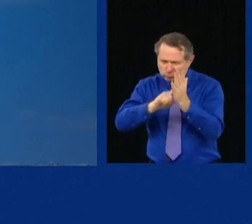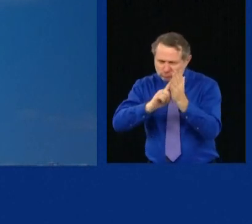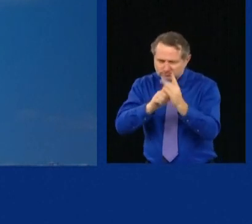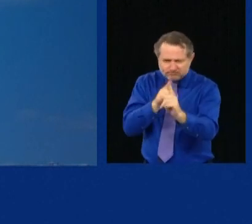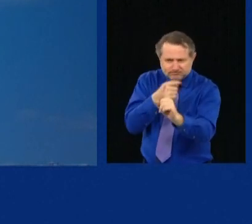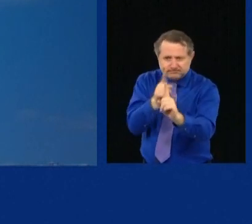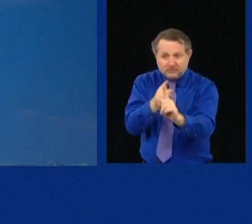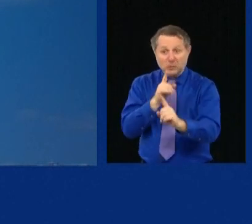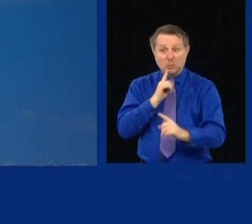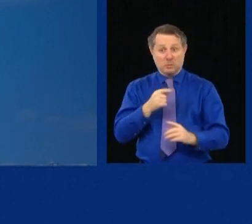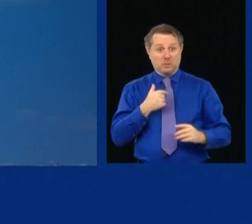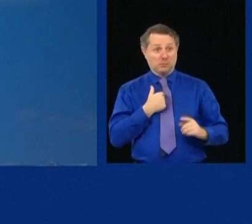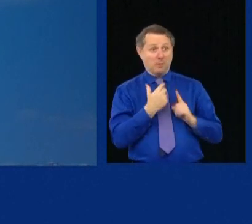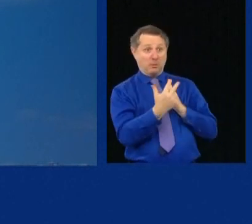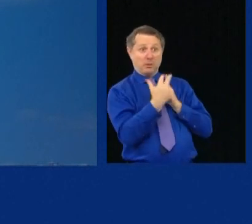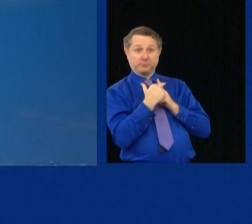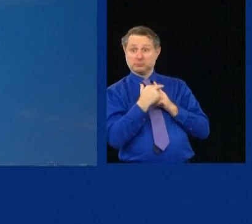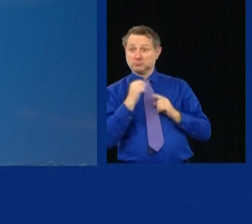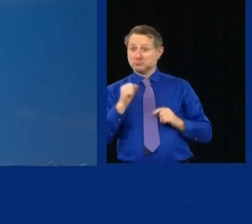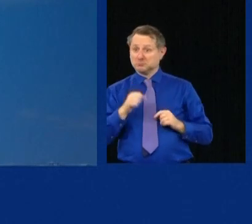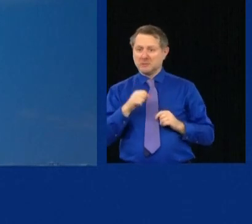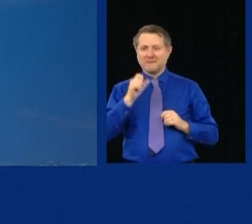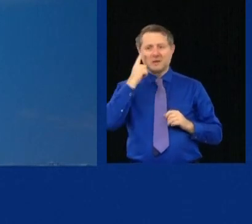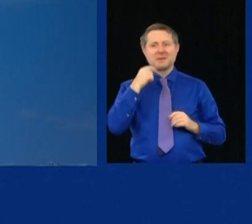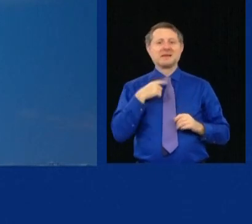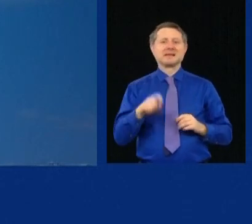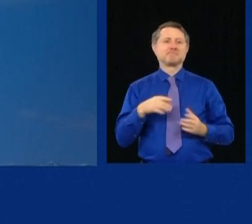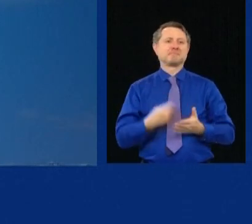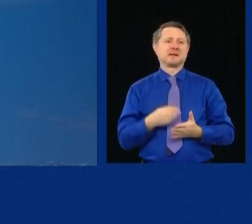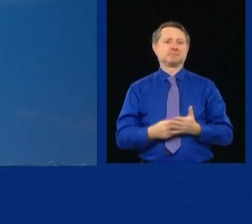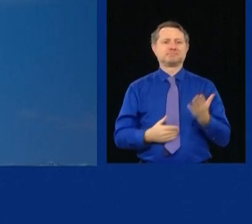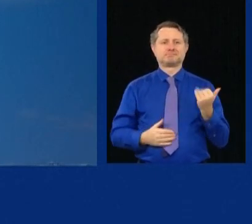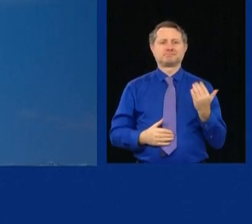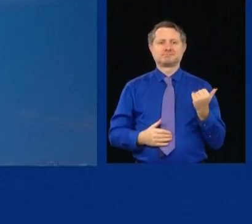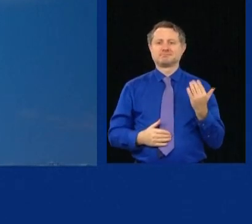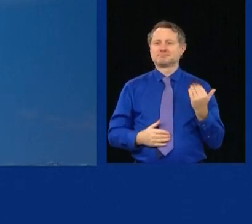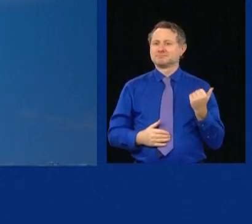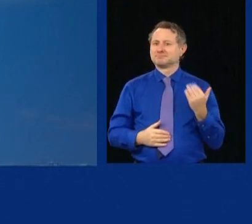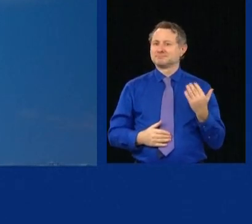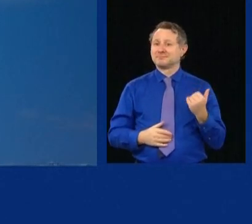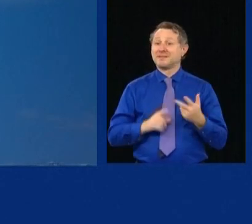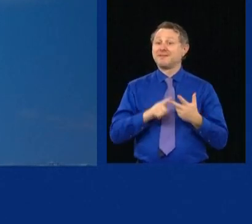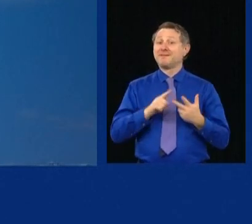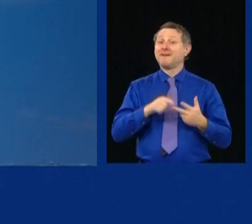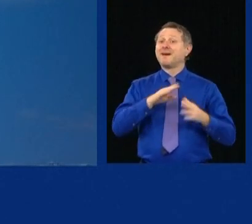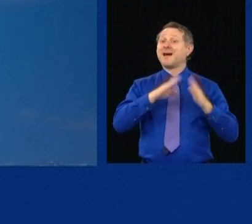TRACERS. WE NEED FUNDING TO DO THAT. I UNDERSTAND IT'S OUR OBLIGATION, STATES ARE IN